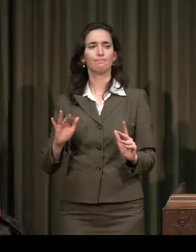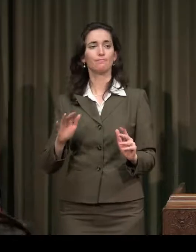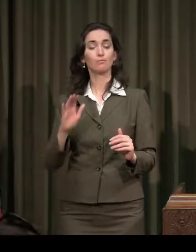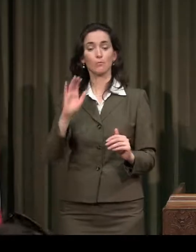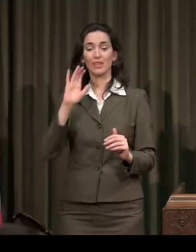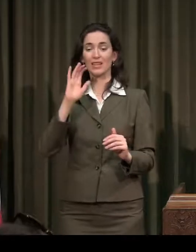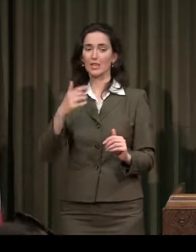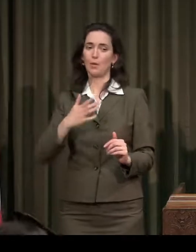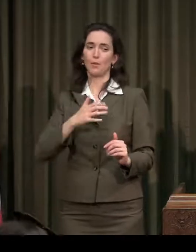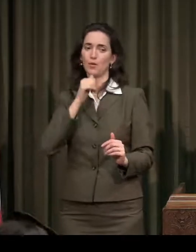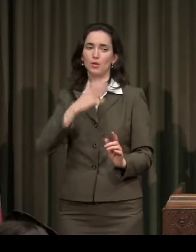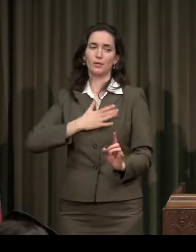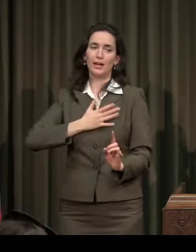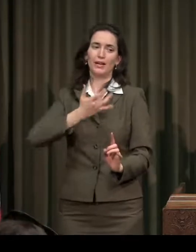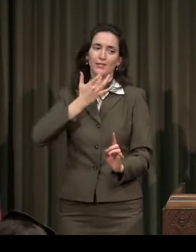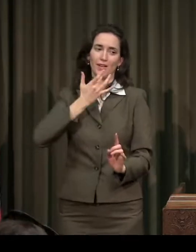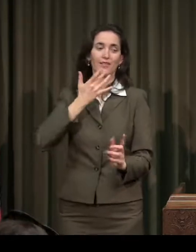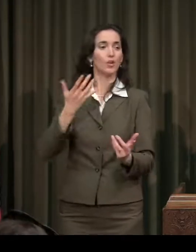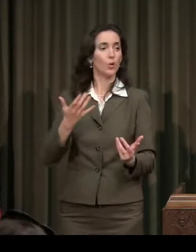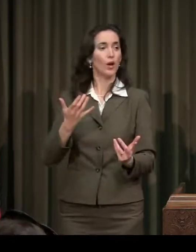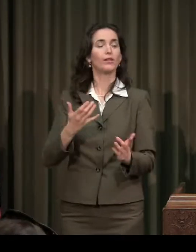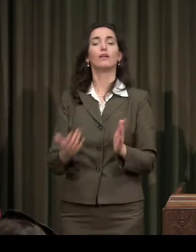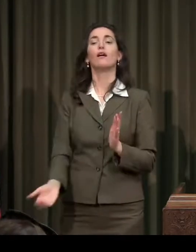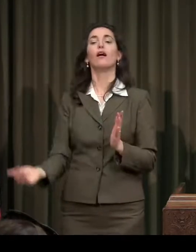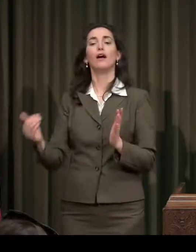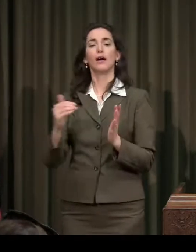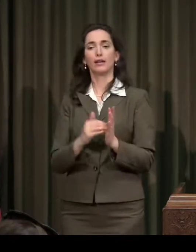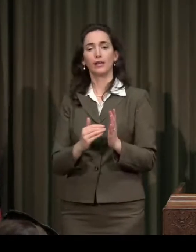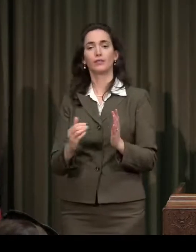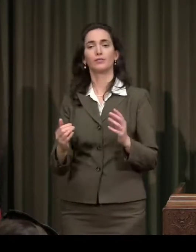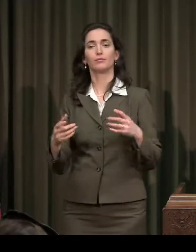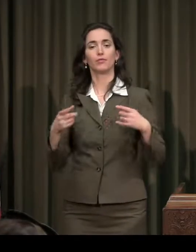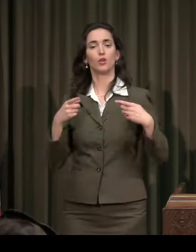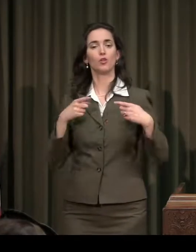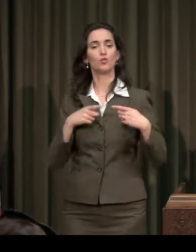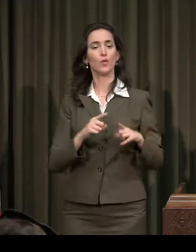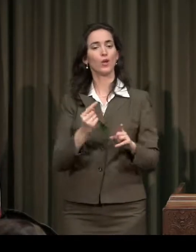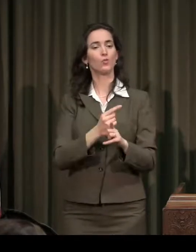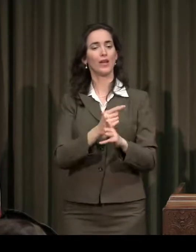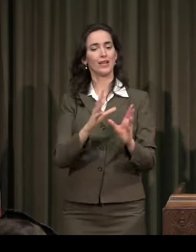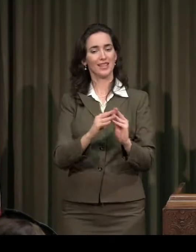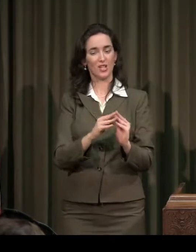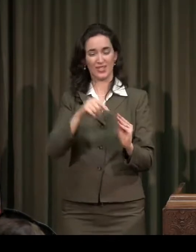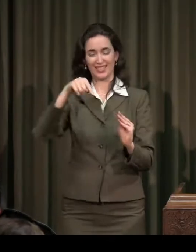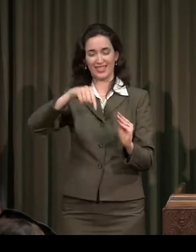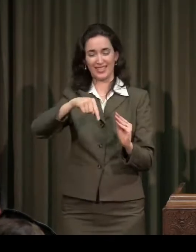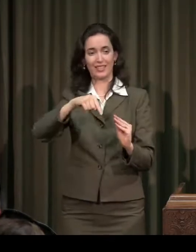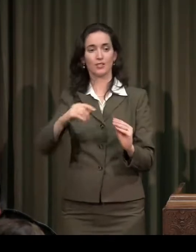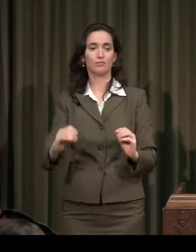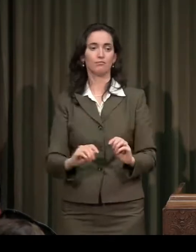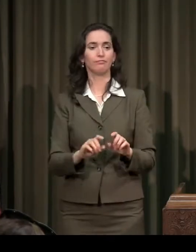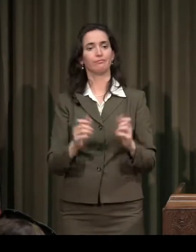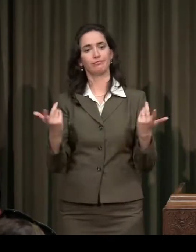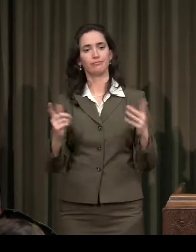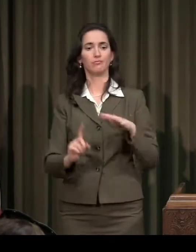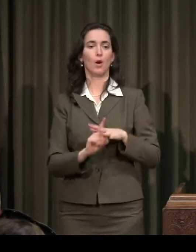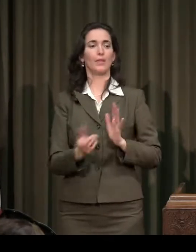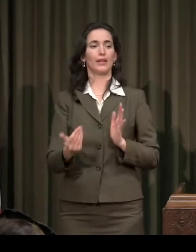favor would be coming back in and solving this during the regular session in the absence of which it would roll